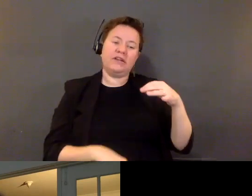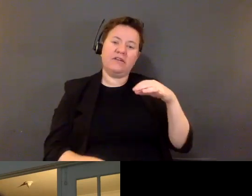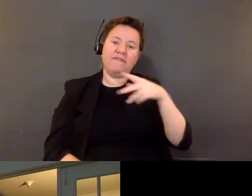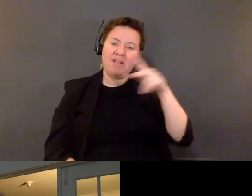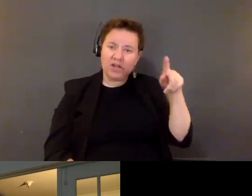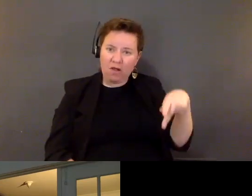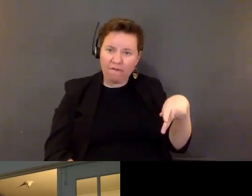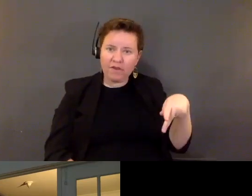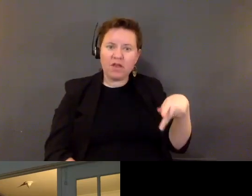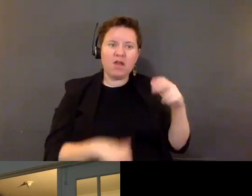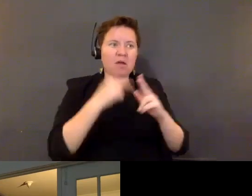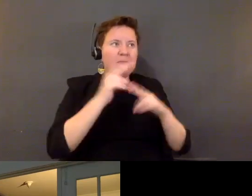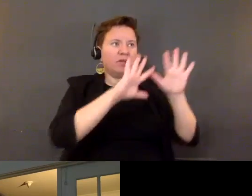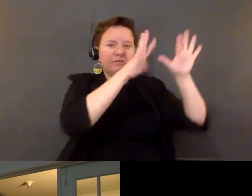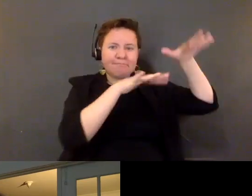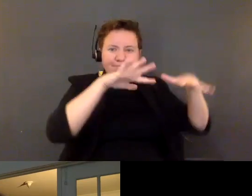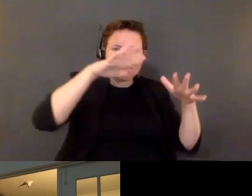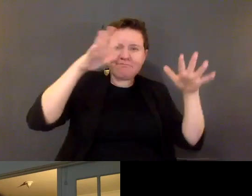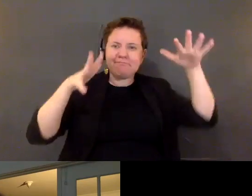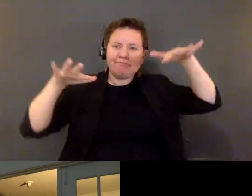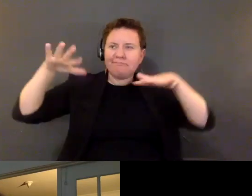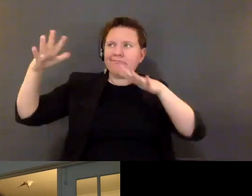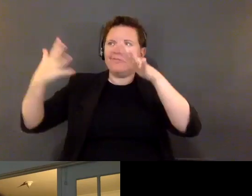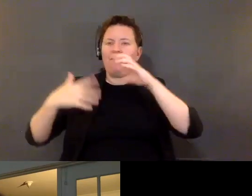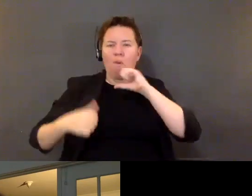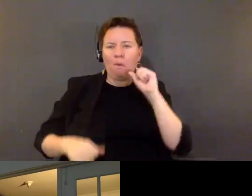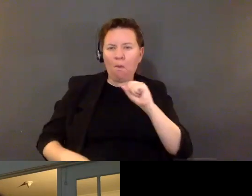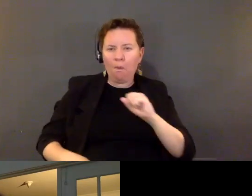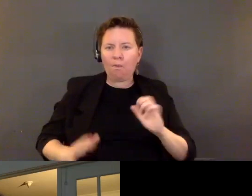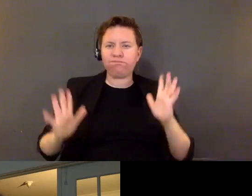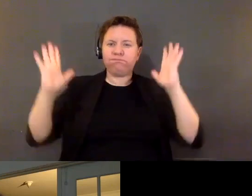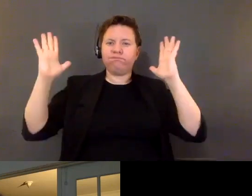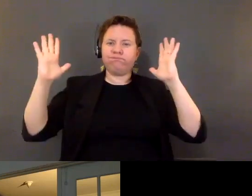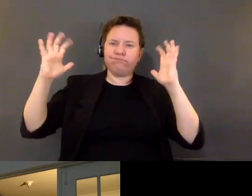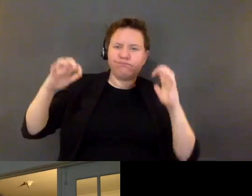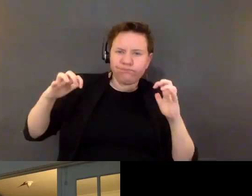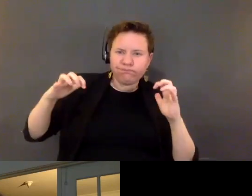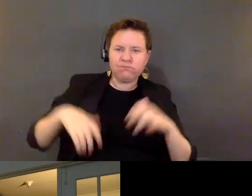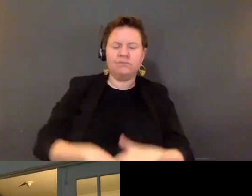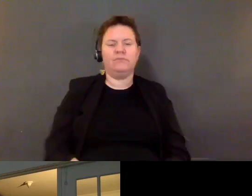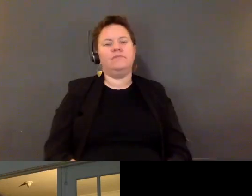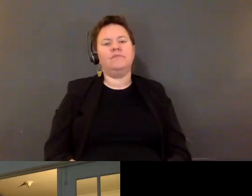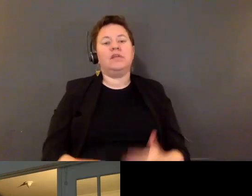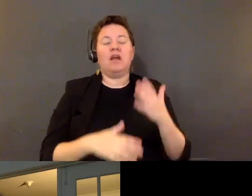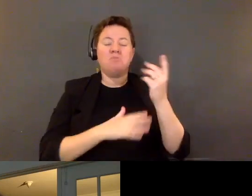as if begging to lie down after centuries of upright behavior after an hour of touristy